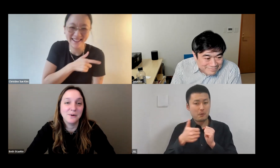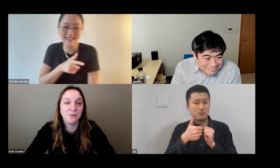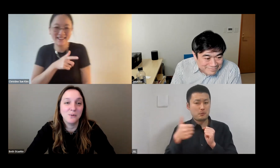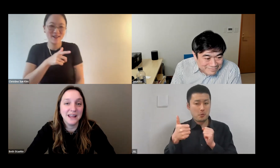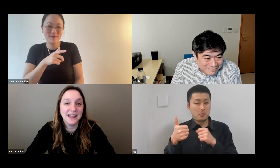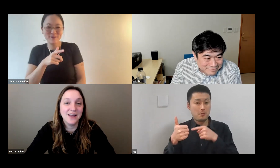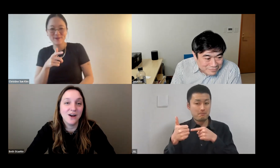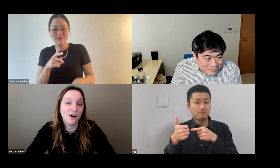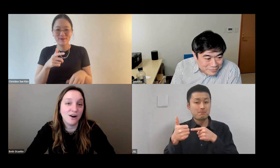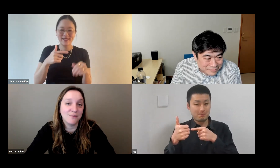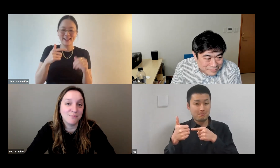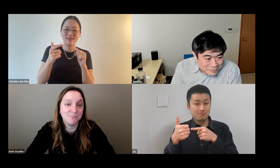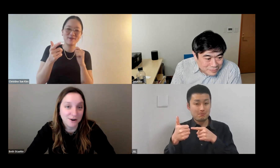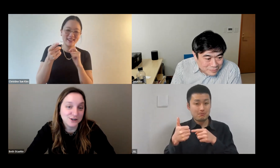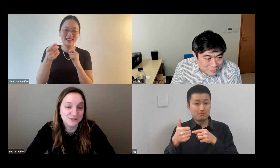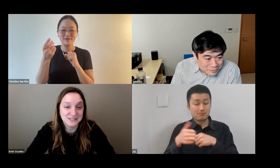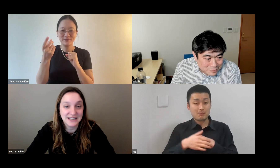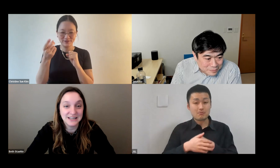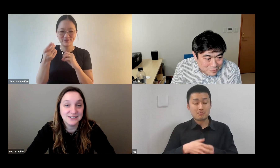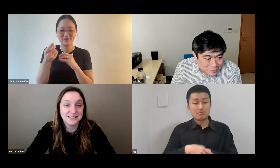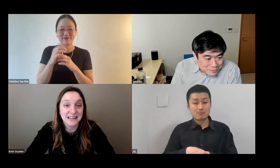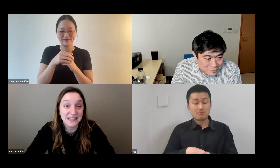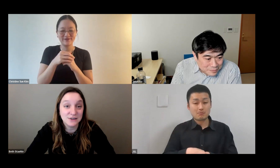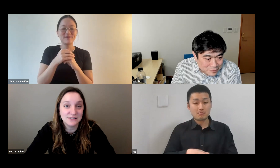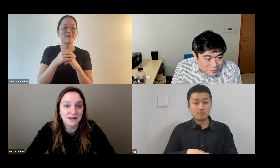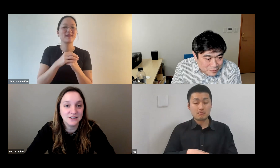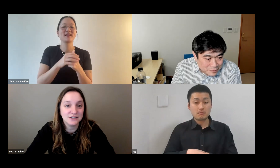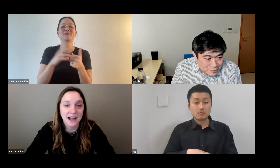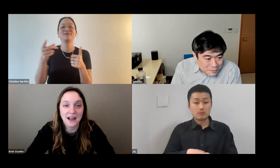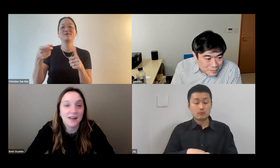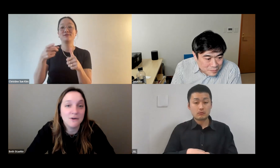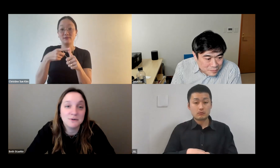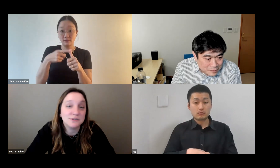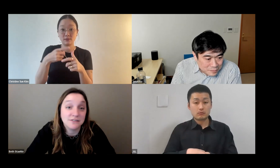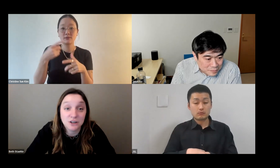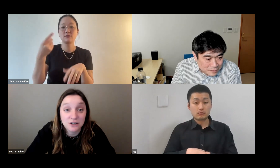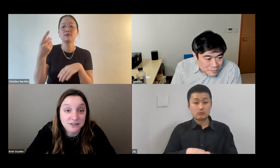We are partners for ten years. And in those ten years I have almost never cooked.